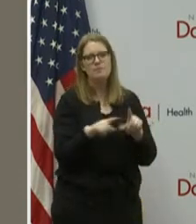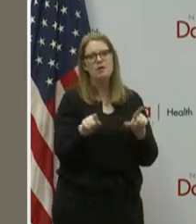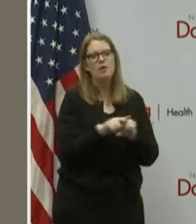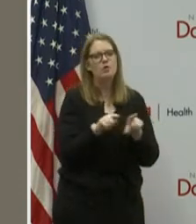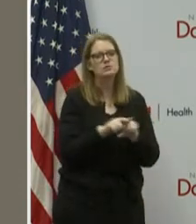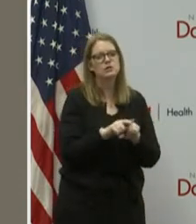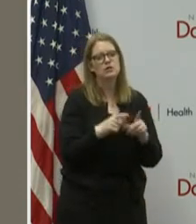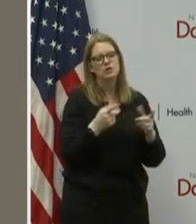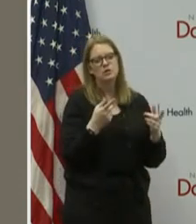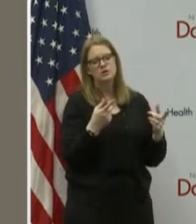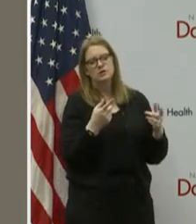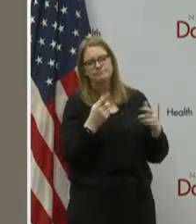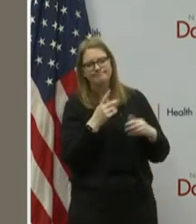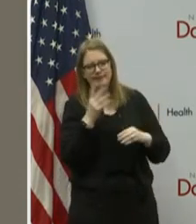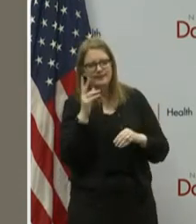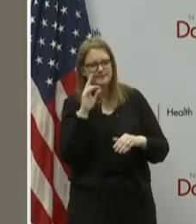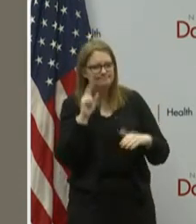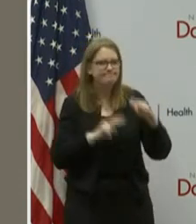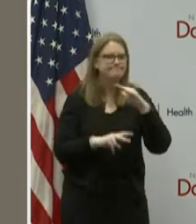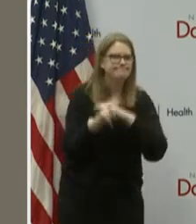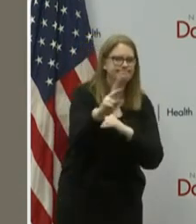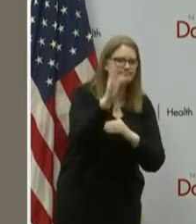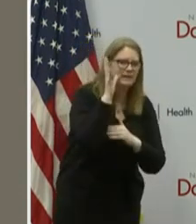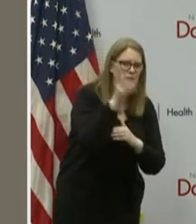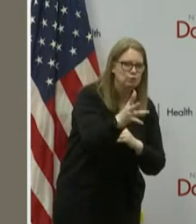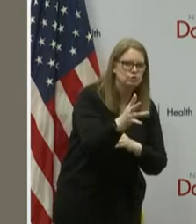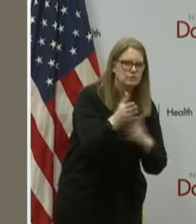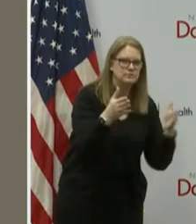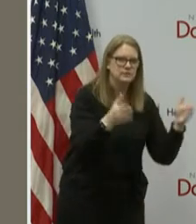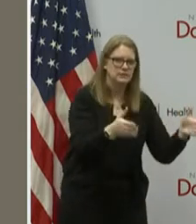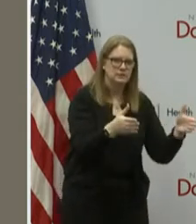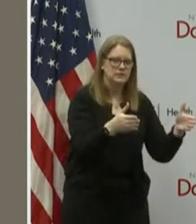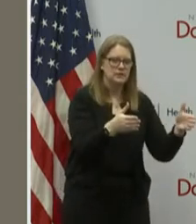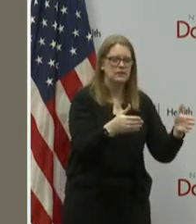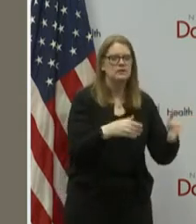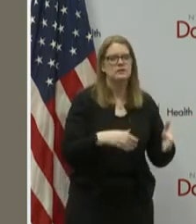TELLS US HOW FAST WE CAN OPEN UP AND IT'S GOT A THIRD PURPOSE, WHICH HELPS US -- TRY TO LOOK